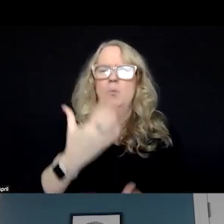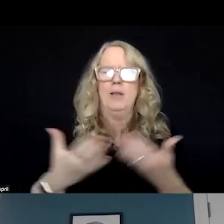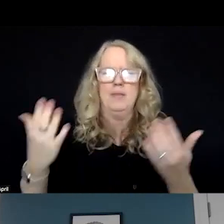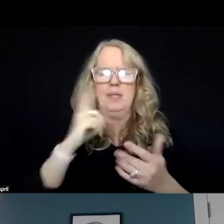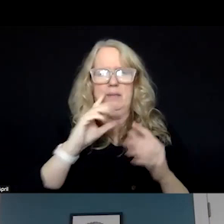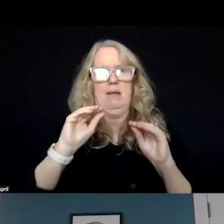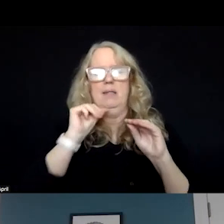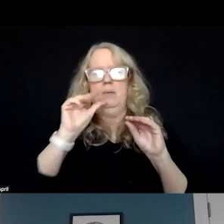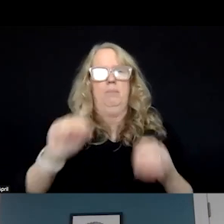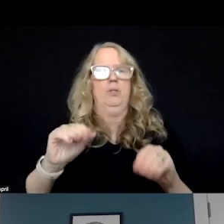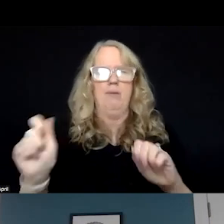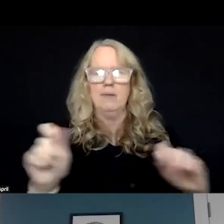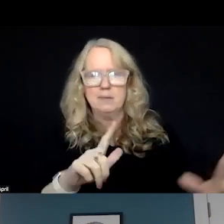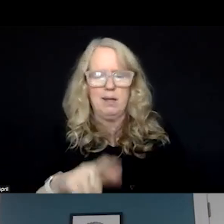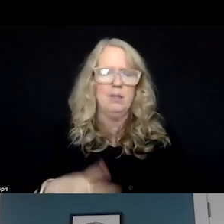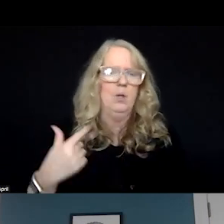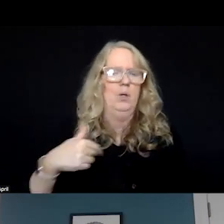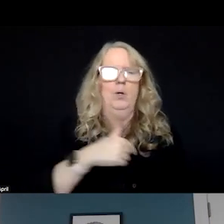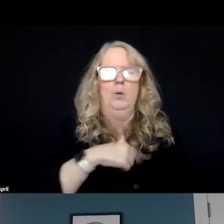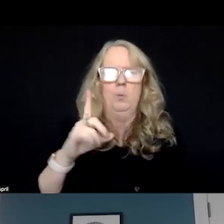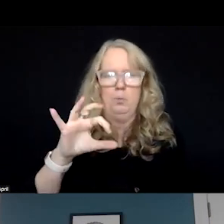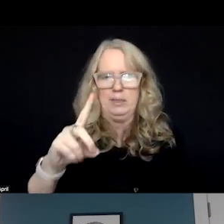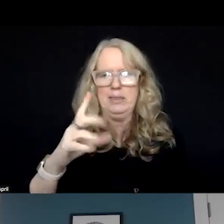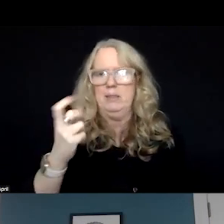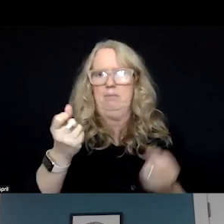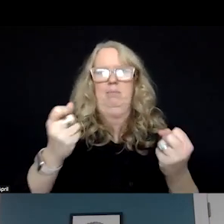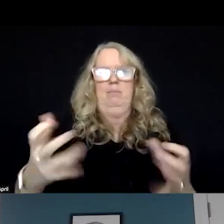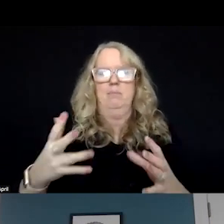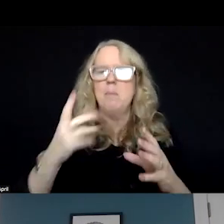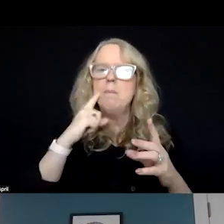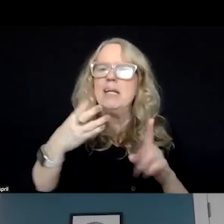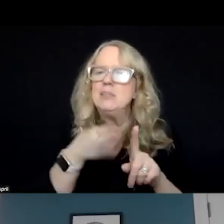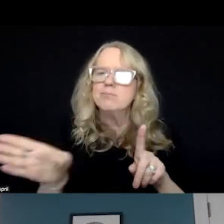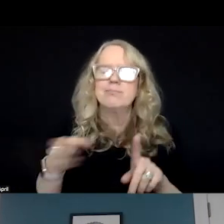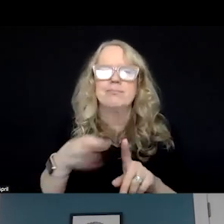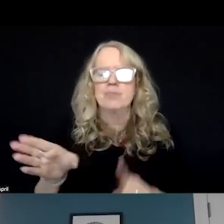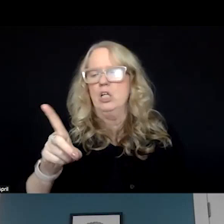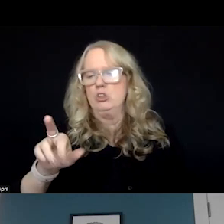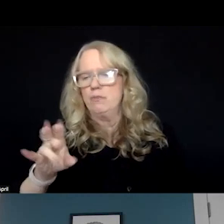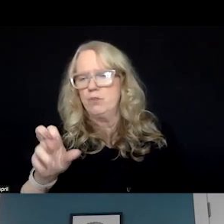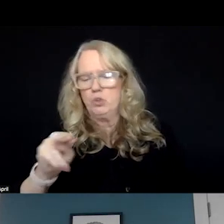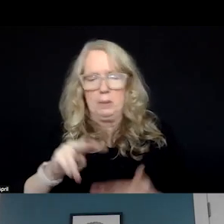BUT WE HAD A LOT OF DIVERSIONS. MEANING THE FACILITIES WERE FULL